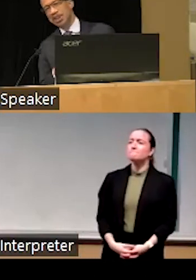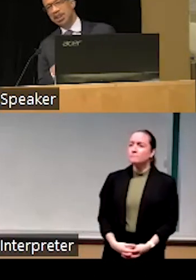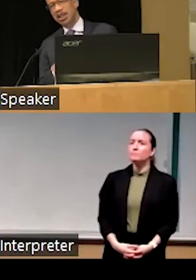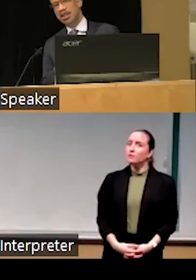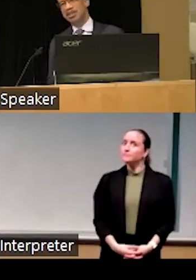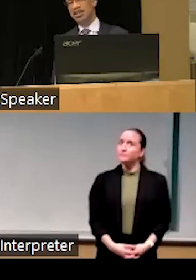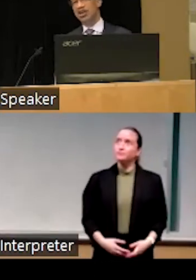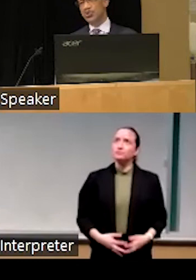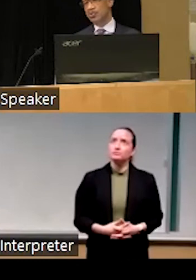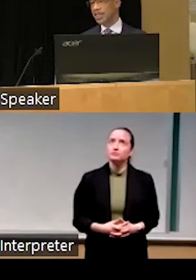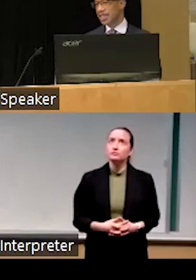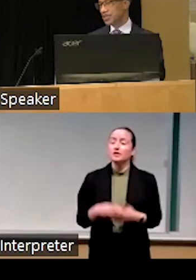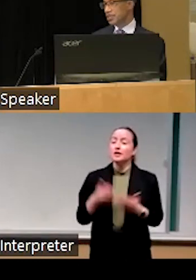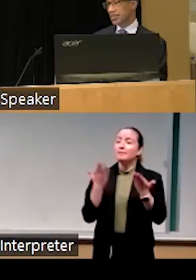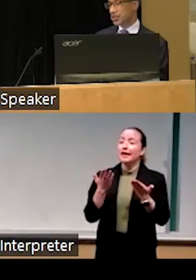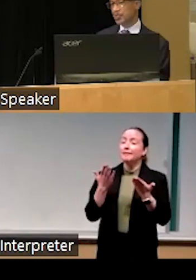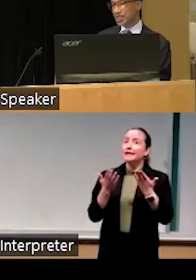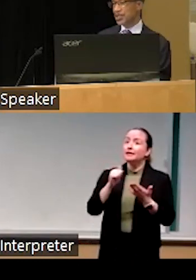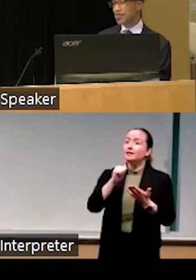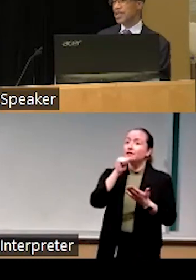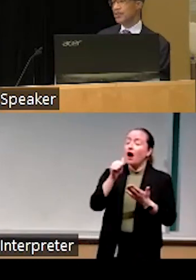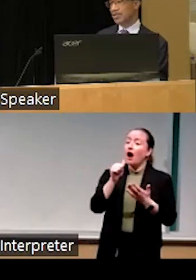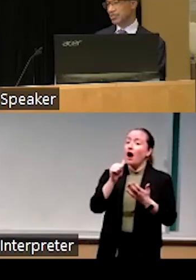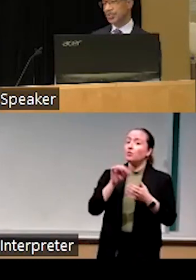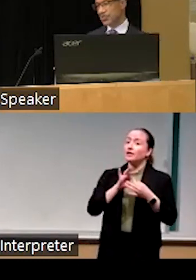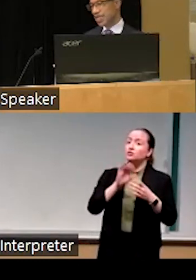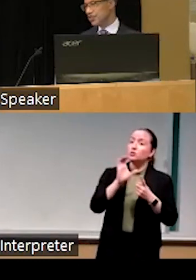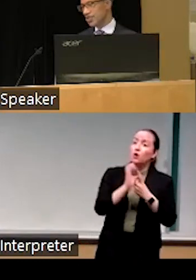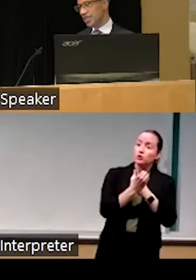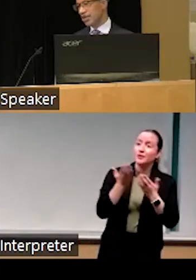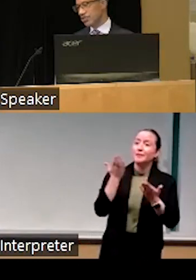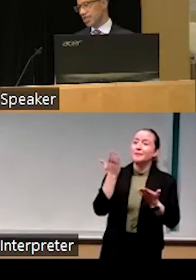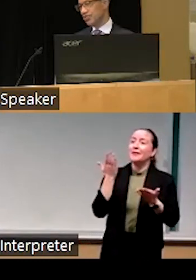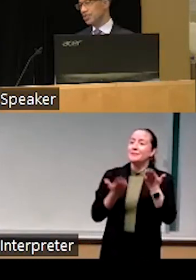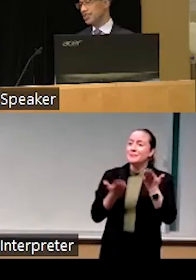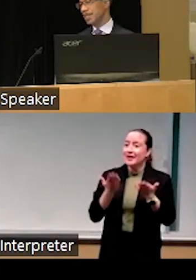um uh a cultural one is is just you know speaking about transference and counter transferring so